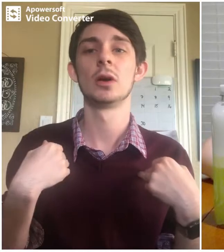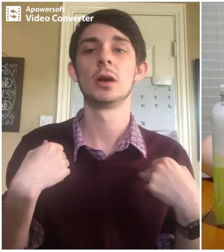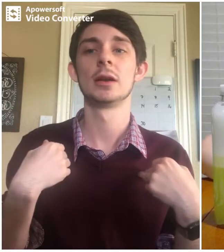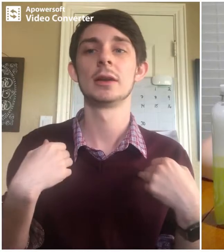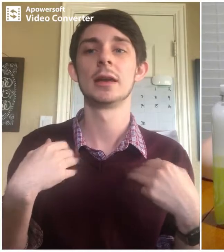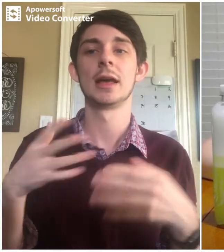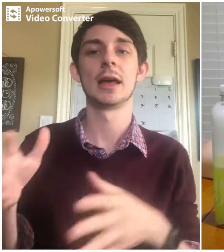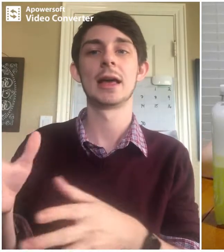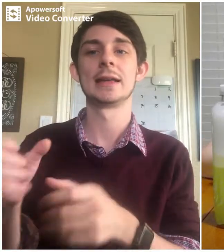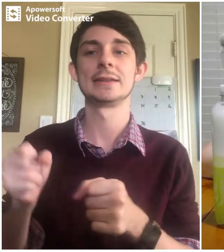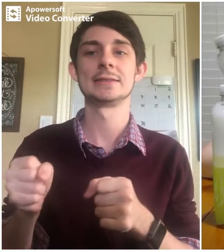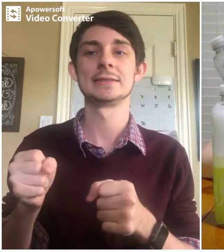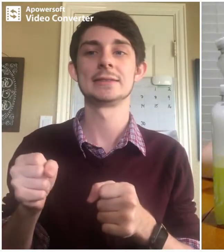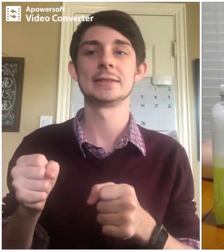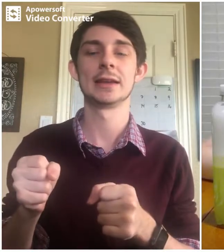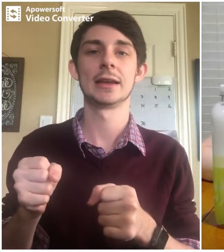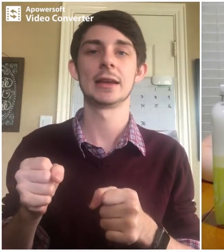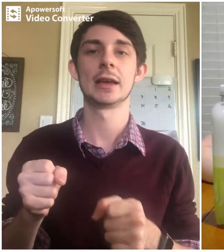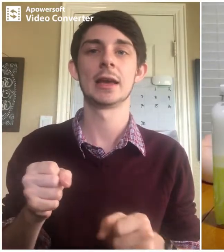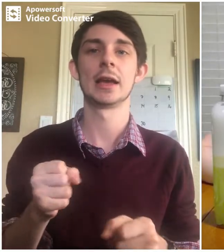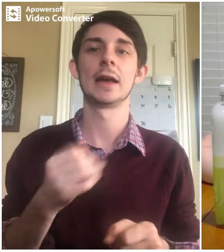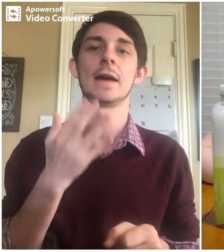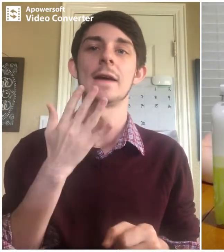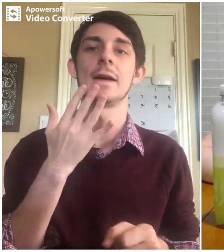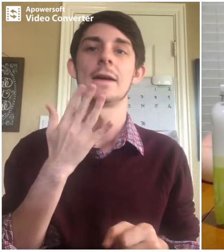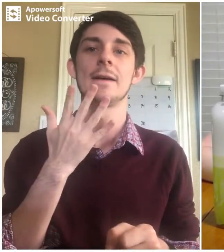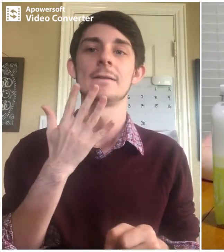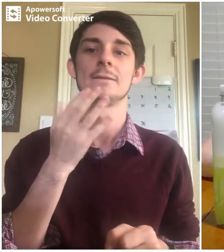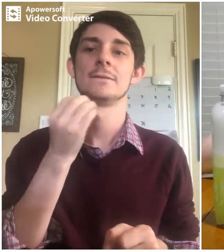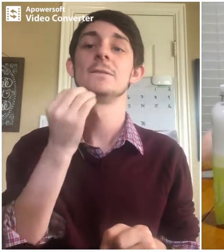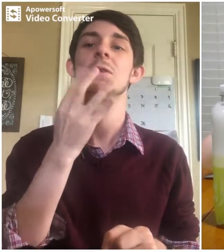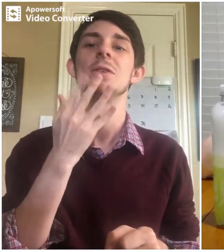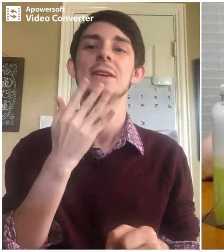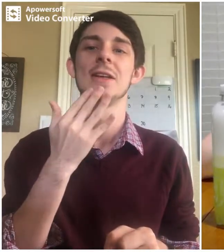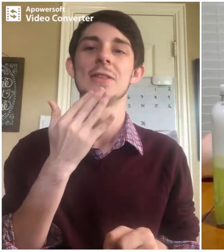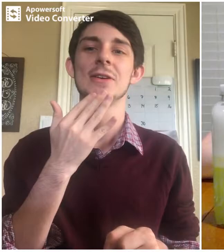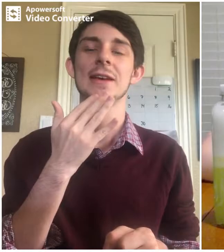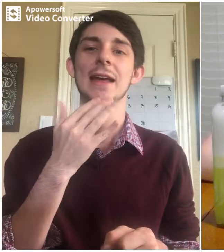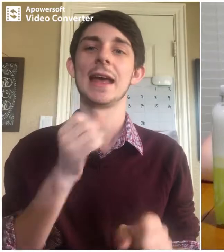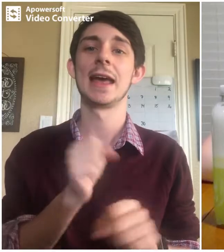here and make a fun little lava lamp. Now that we've completed this experiment